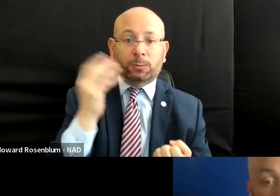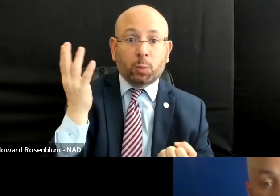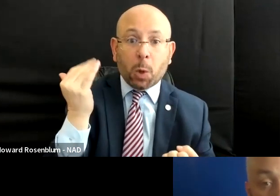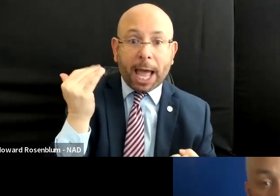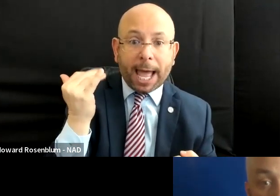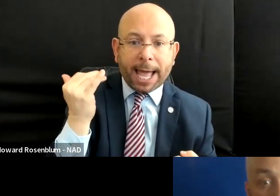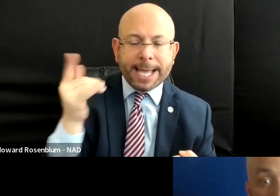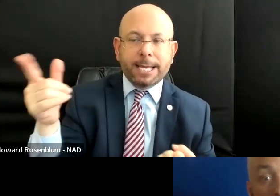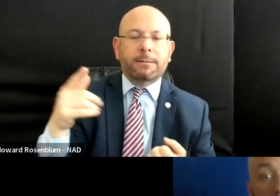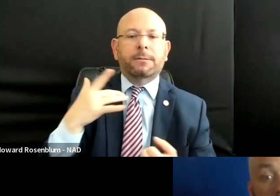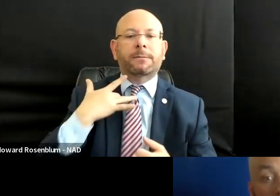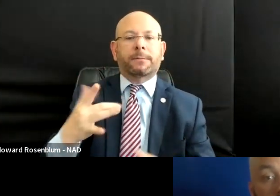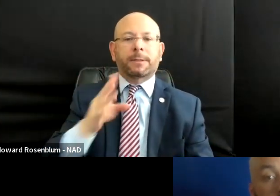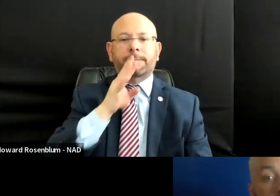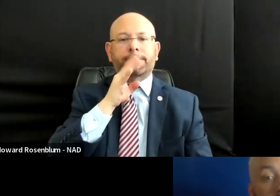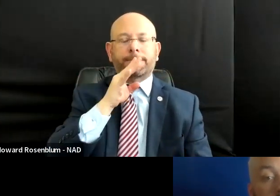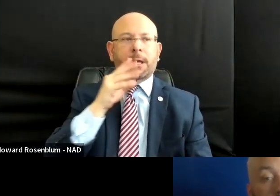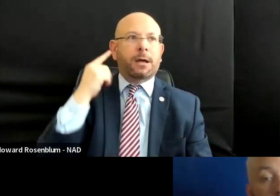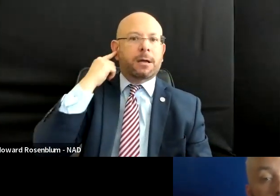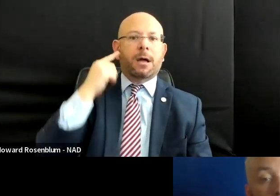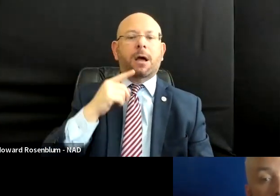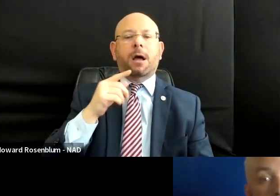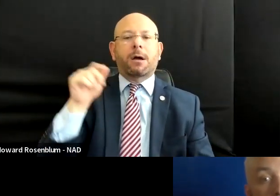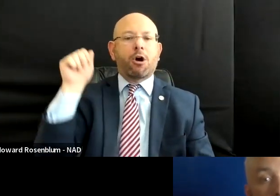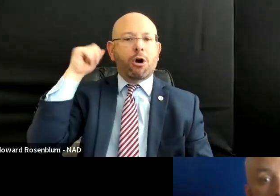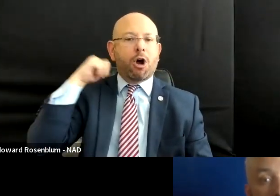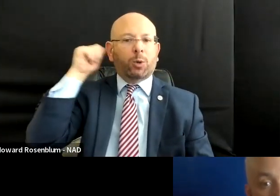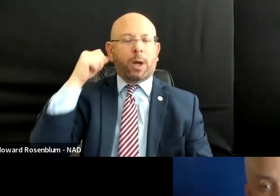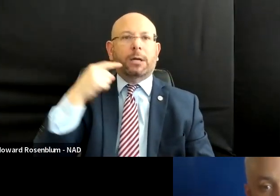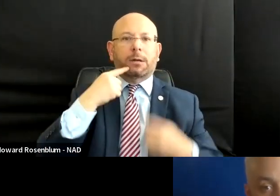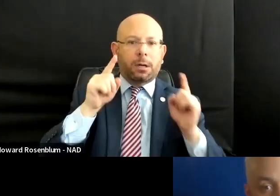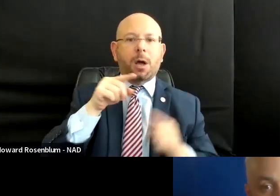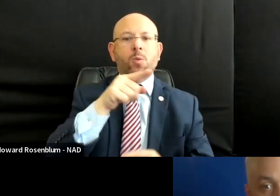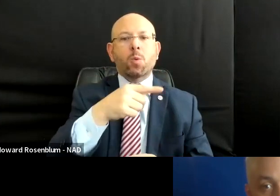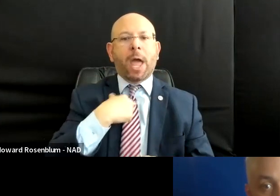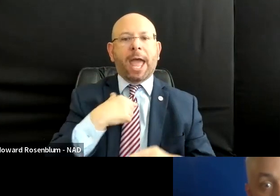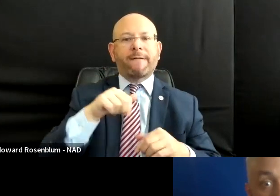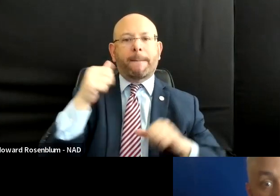would drop them off, click that you finished the ride on the app, wait for your next ride to come in as you circled around